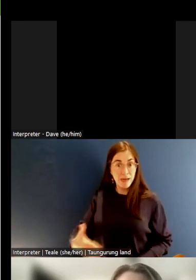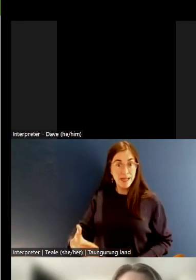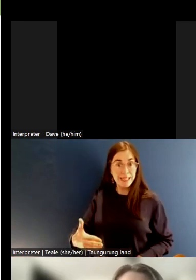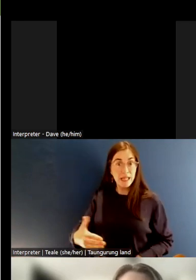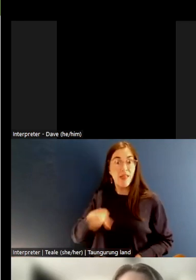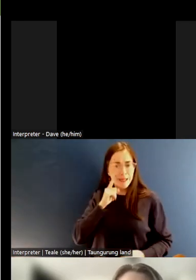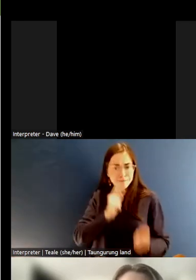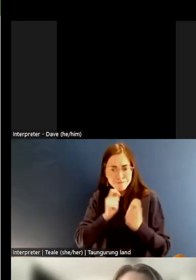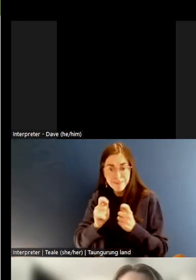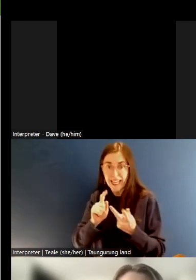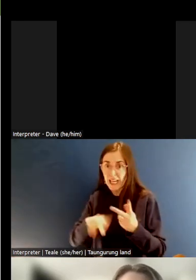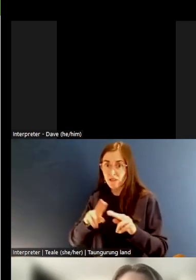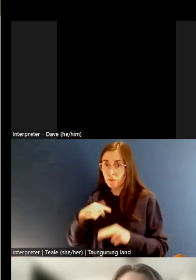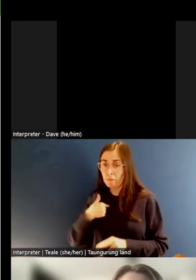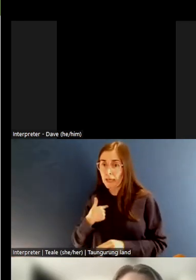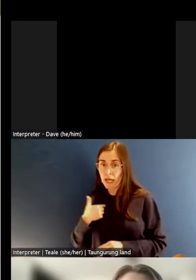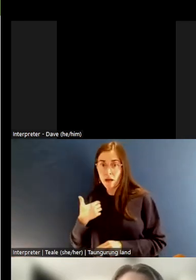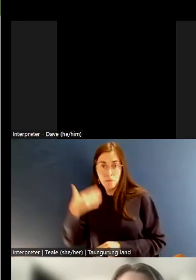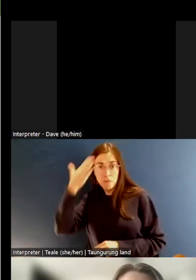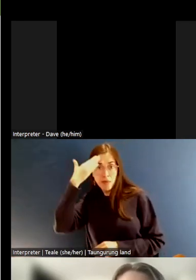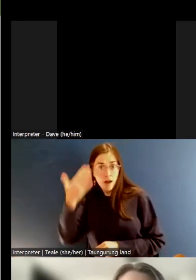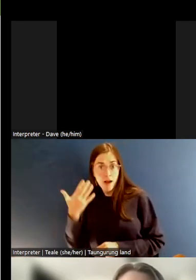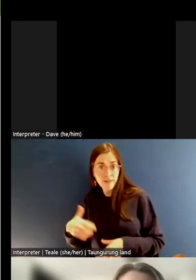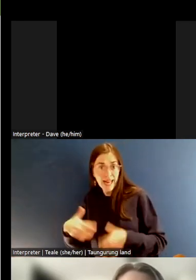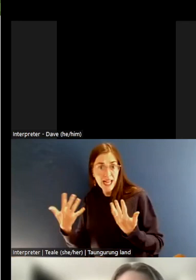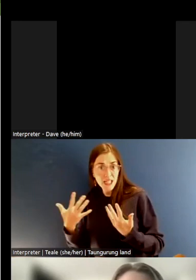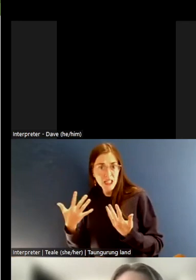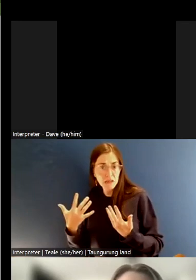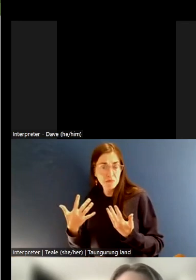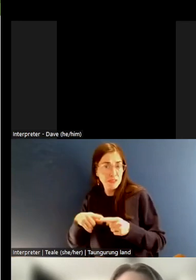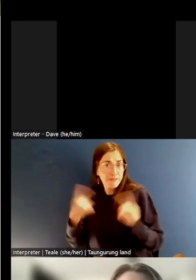did they carry any genetic changes to be aware of?